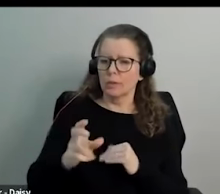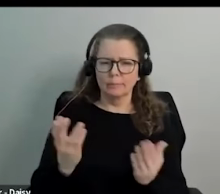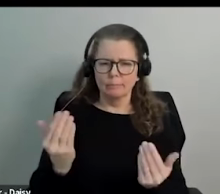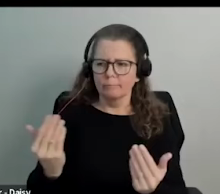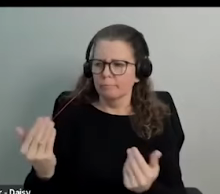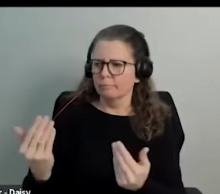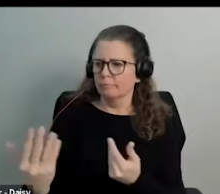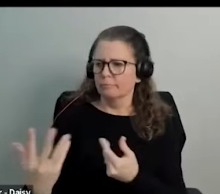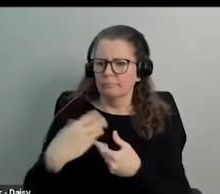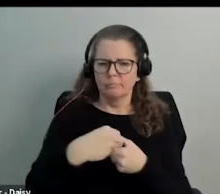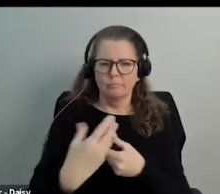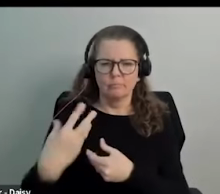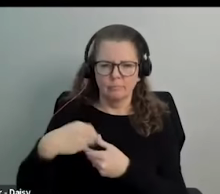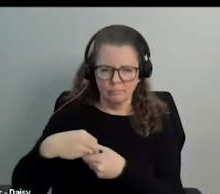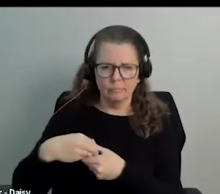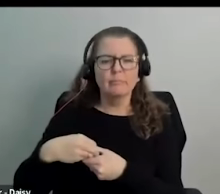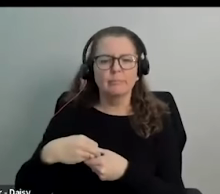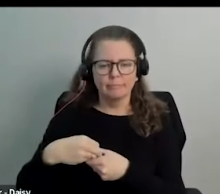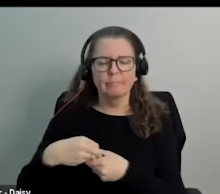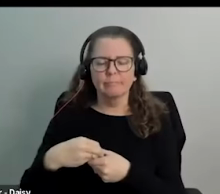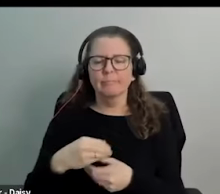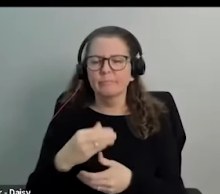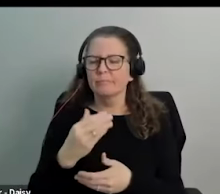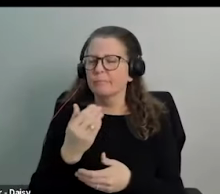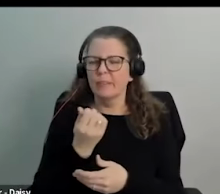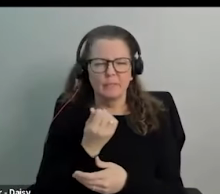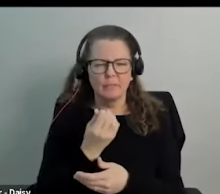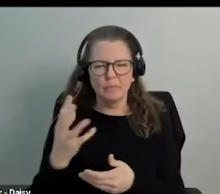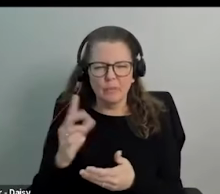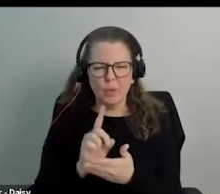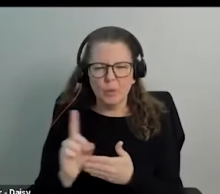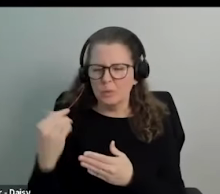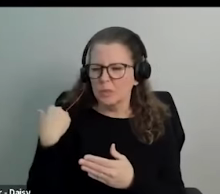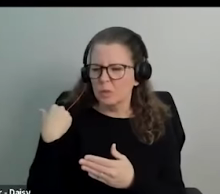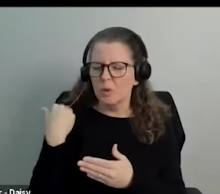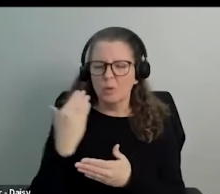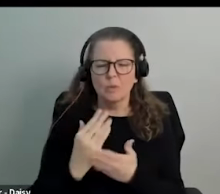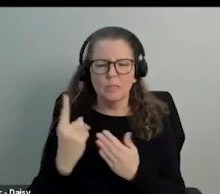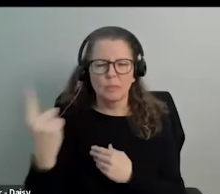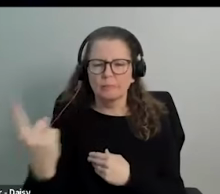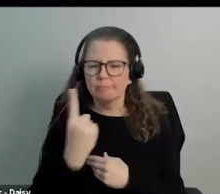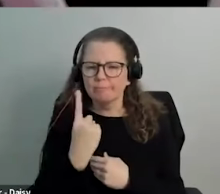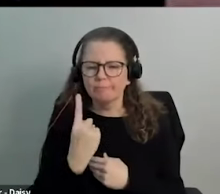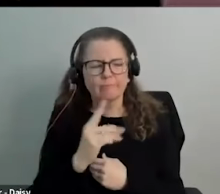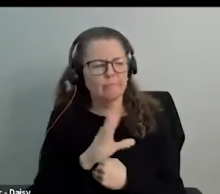Someone a few weeks ago said something to me, they've been doing accessibility for eight years, and they're like, "I've learned everything